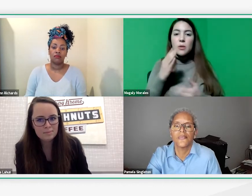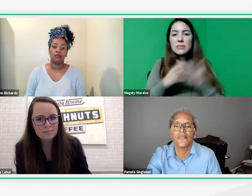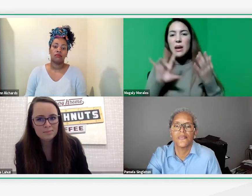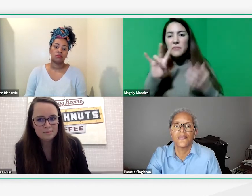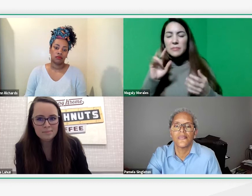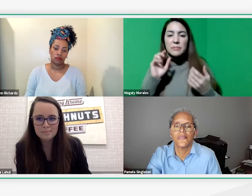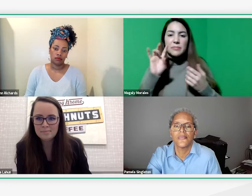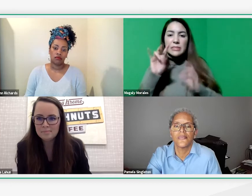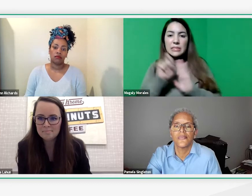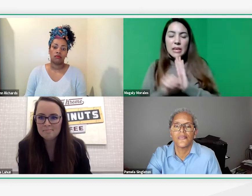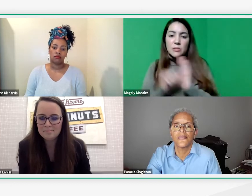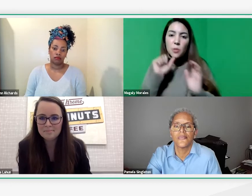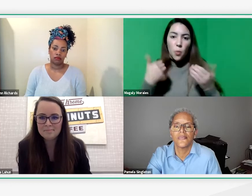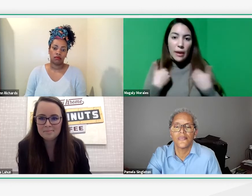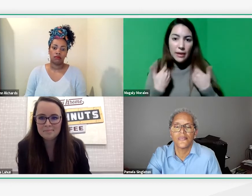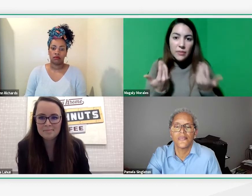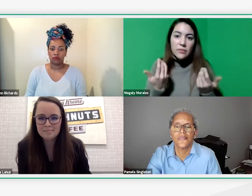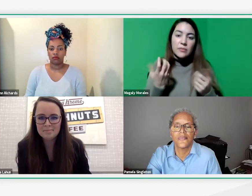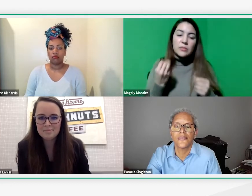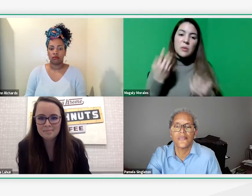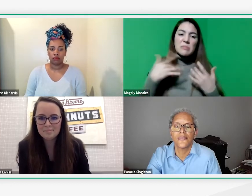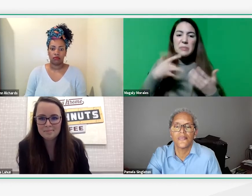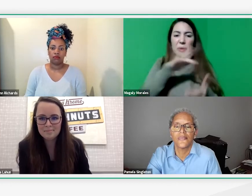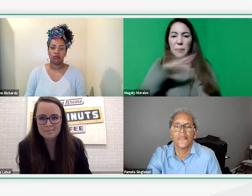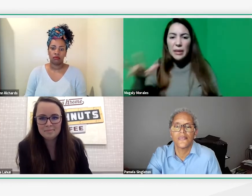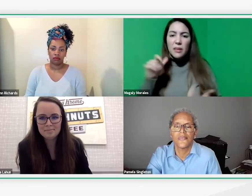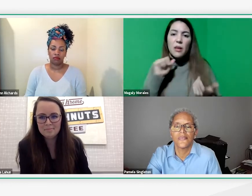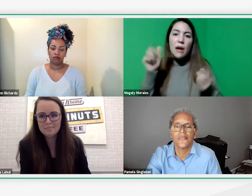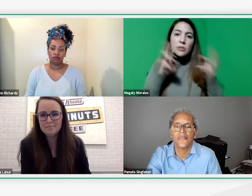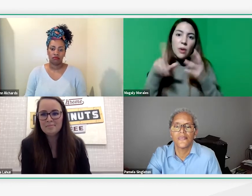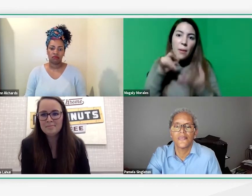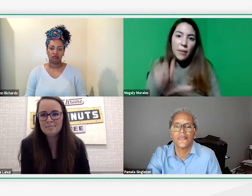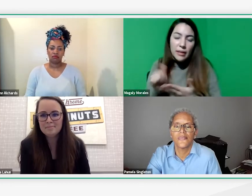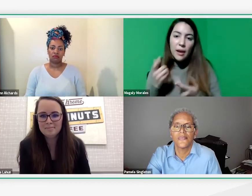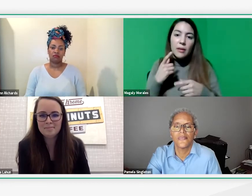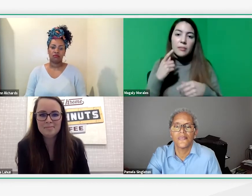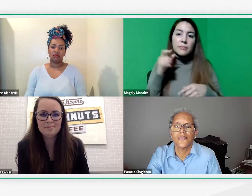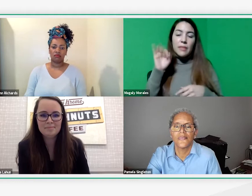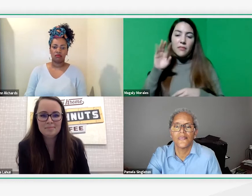have federal tax, and we also have state tax. There are few states that don't have state tax,